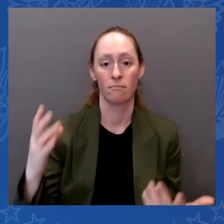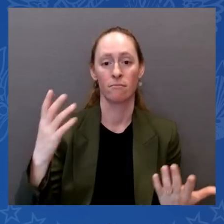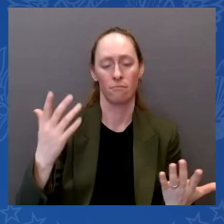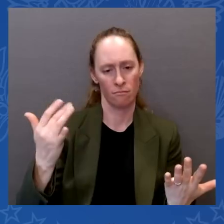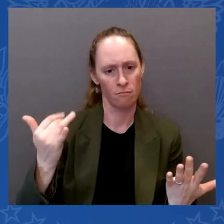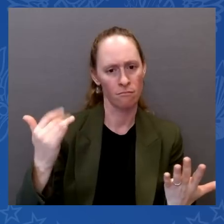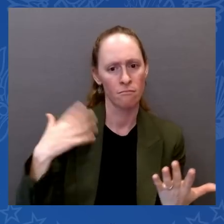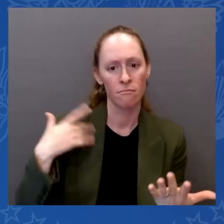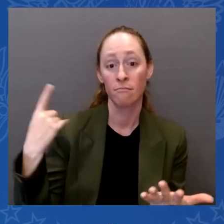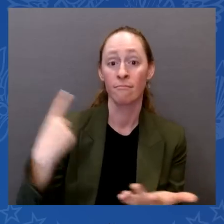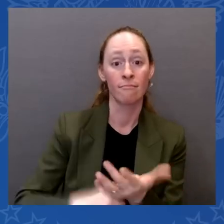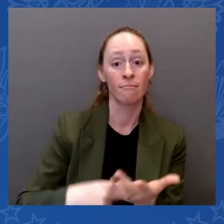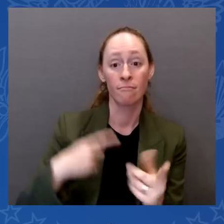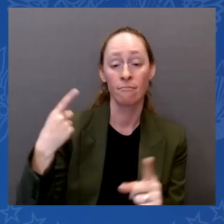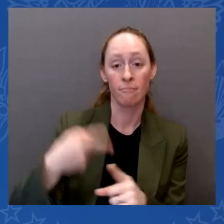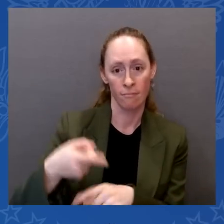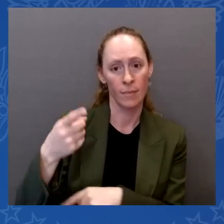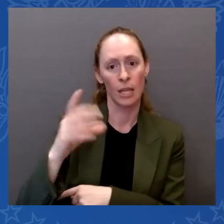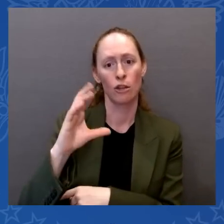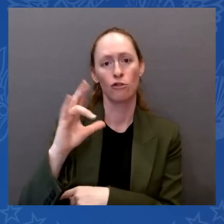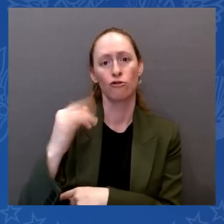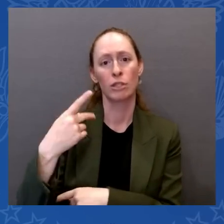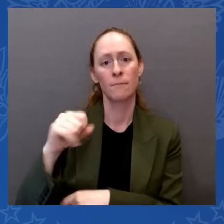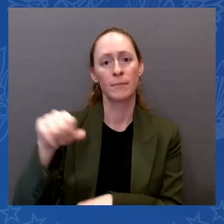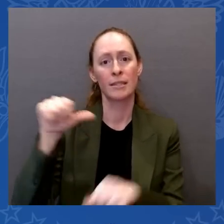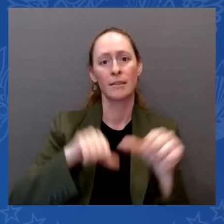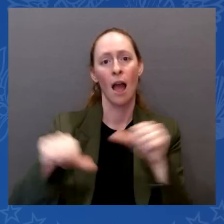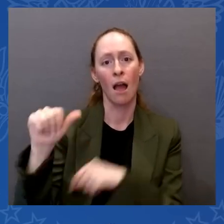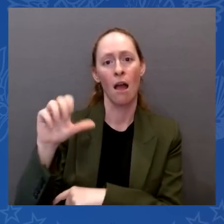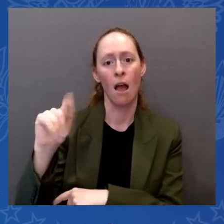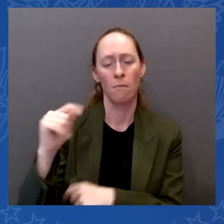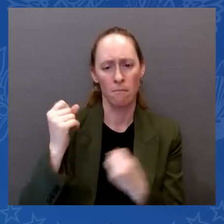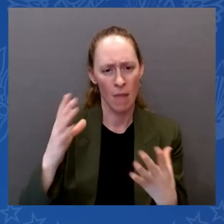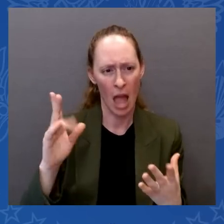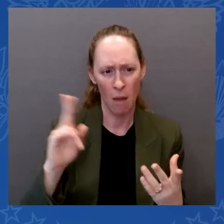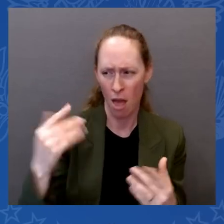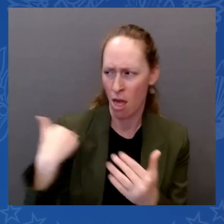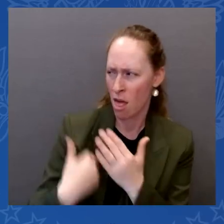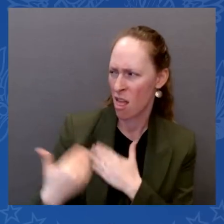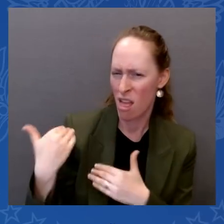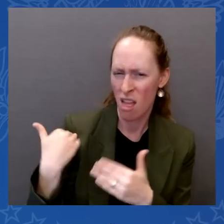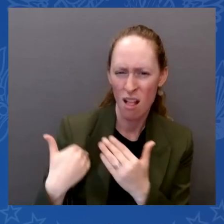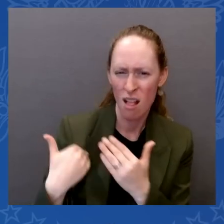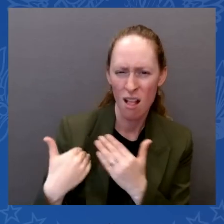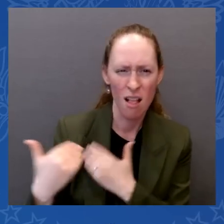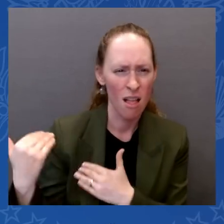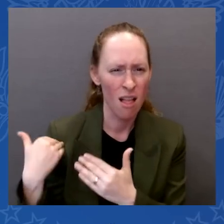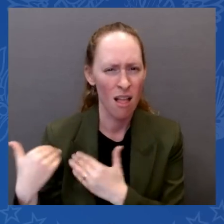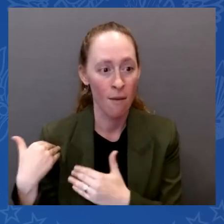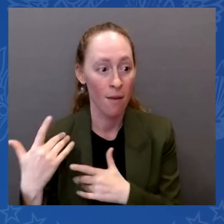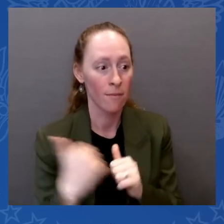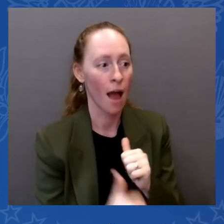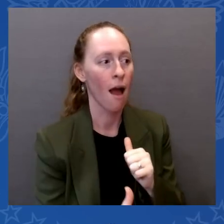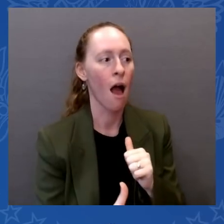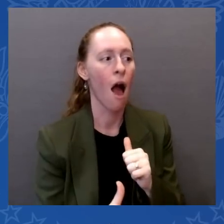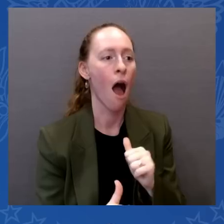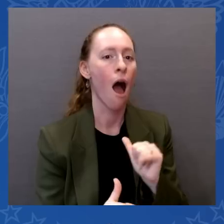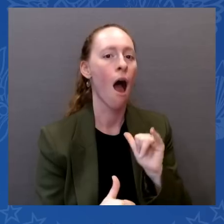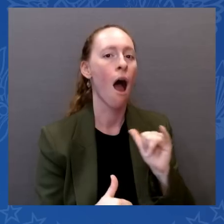We have American and non-American business investing literally several trillion bill- -- I mean, billion dol- -- hundreds of billions of dollars.